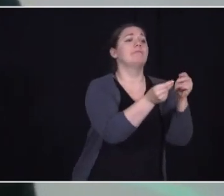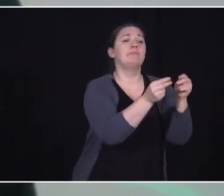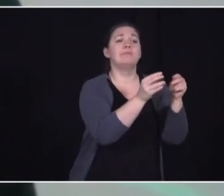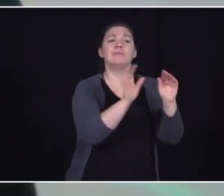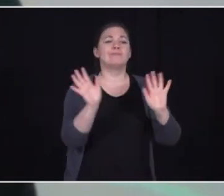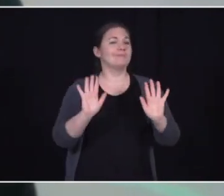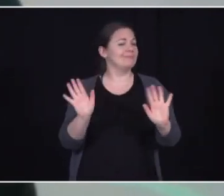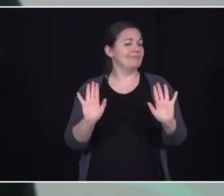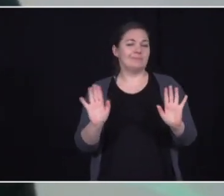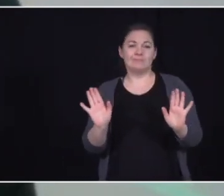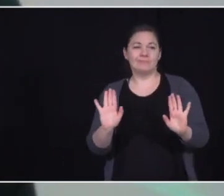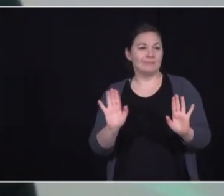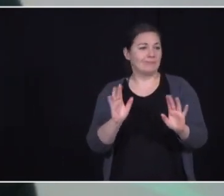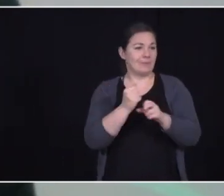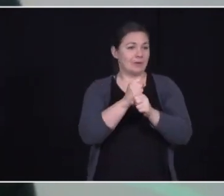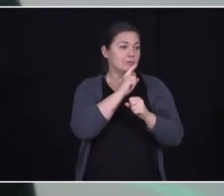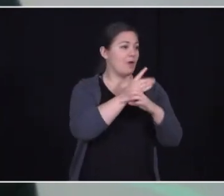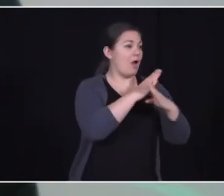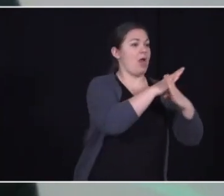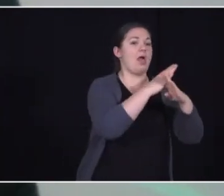affordable barriers